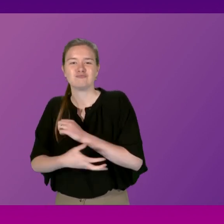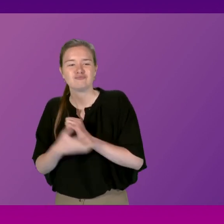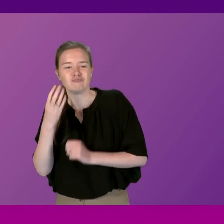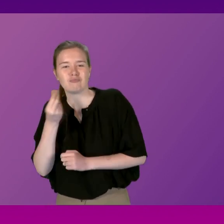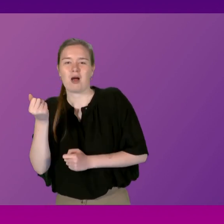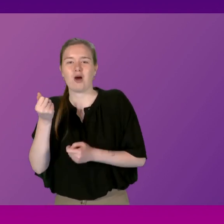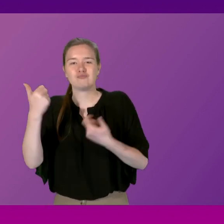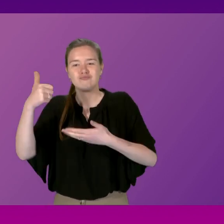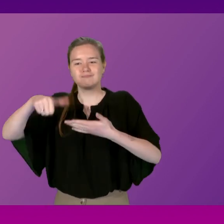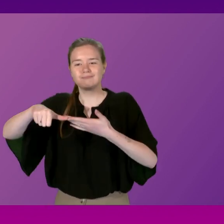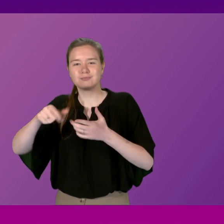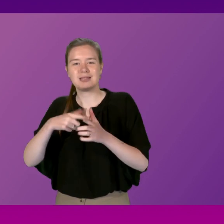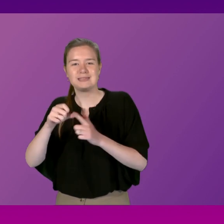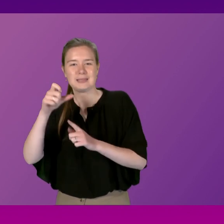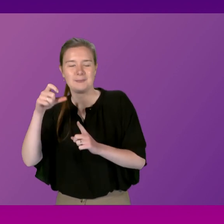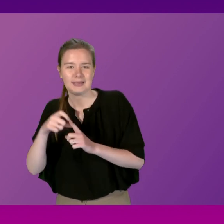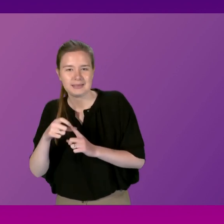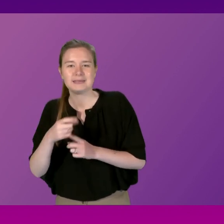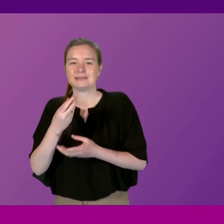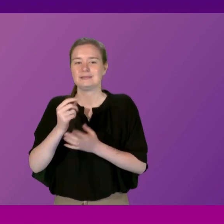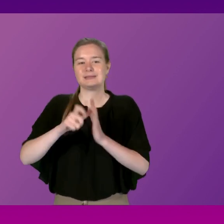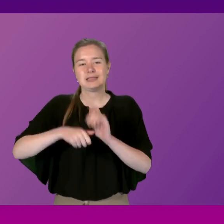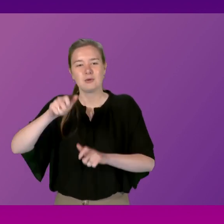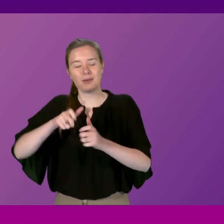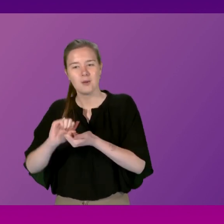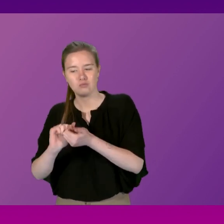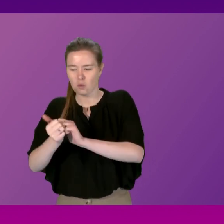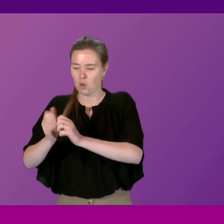who are in receipt of ADP, disabled people co-designed the system with us.